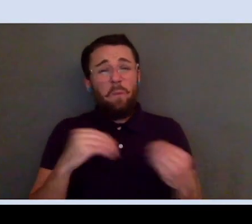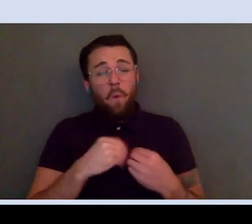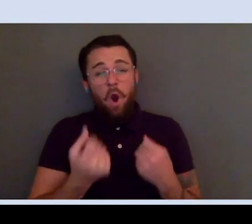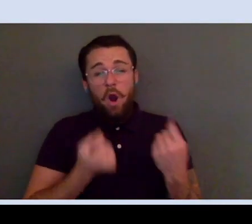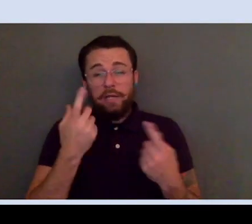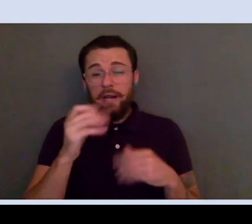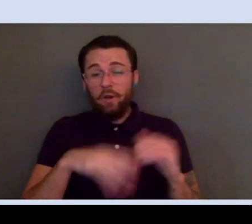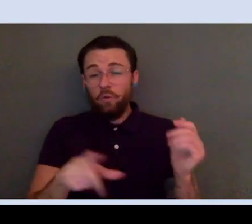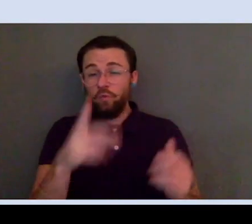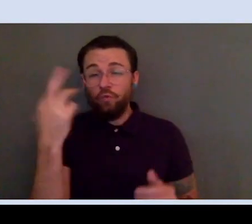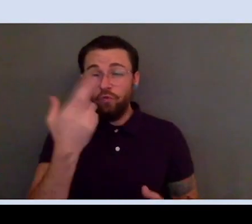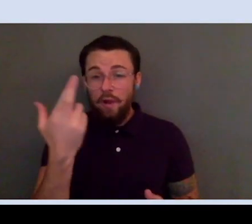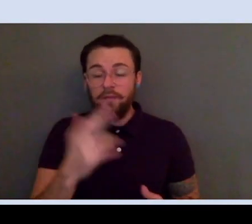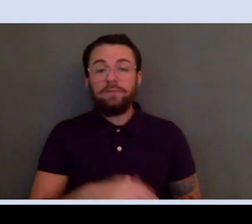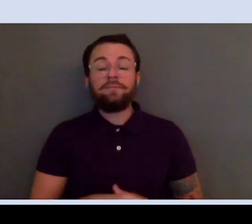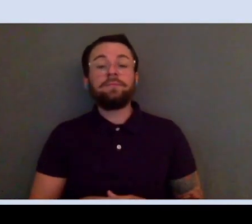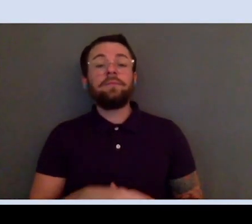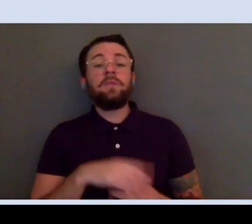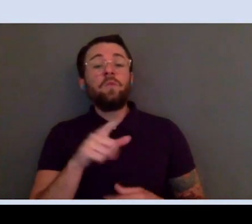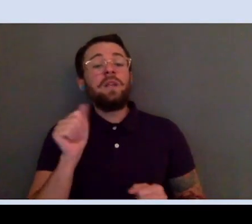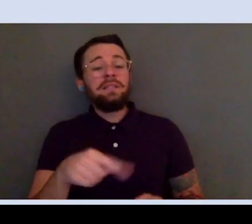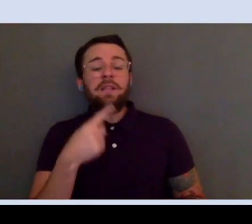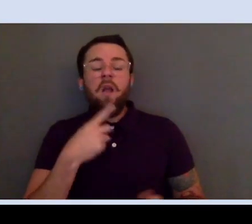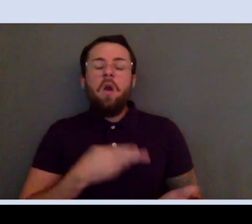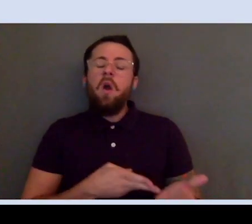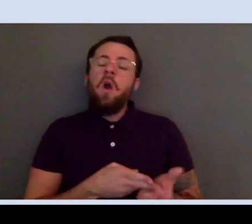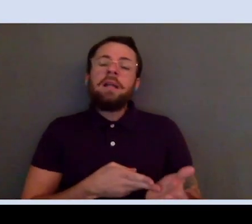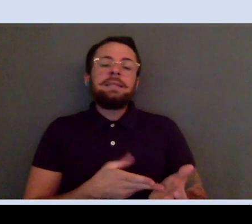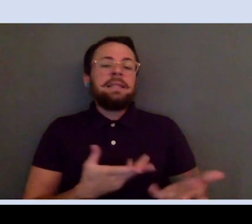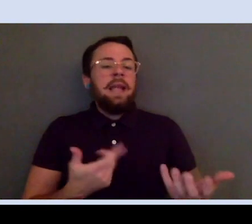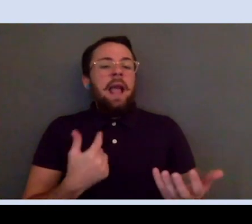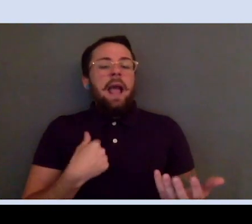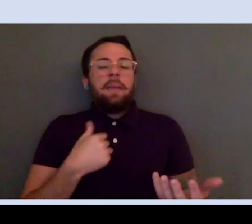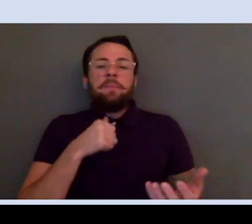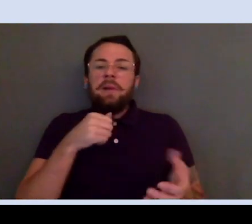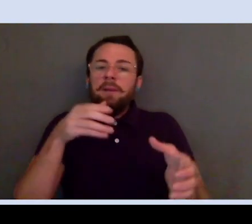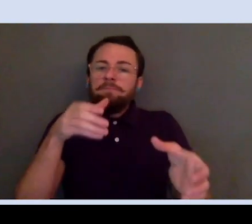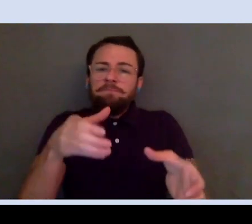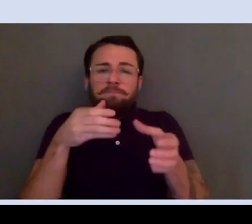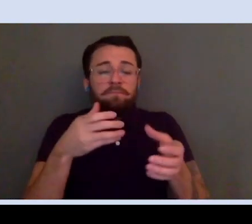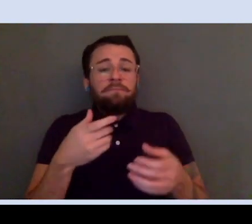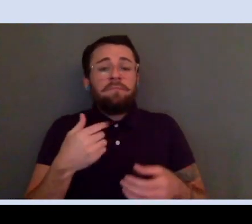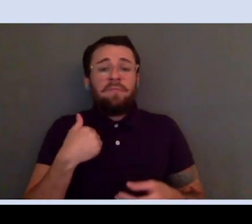And if you are forthright with your students and you say to them, say to them, you don't